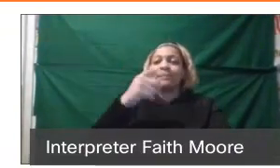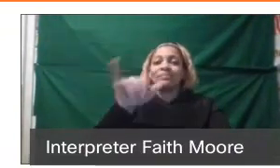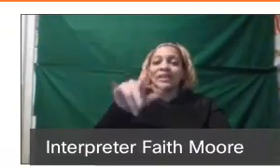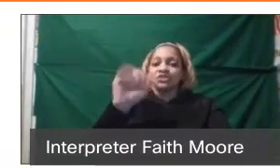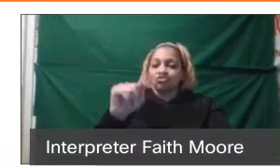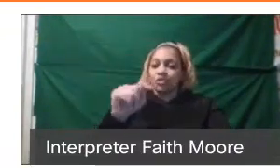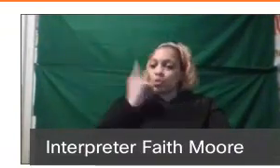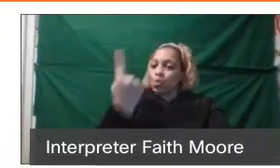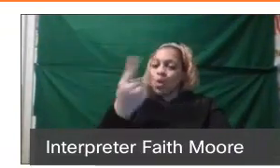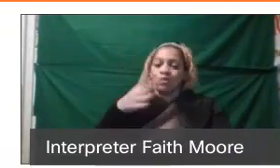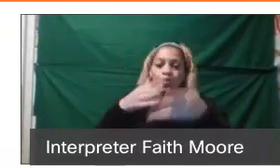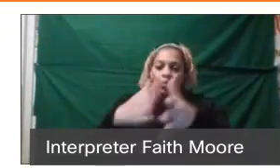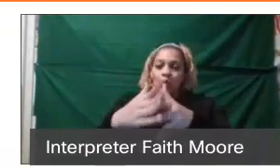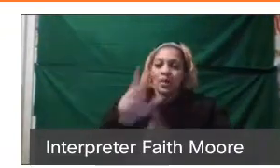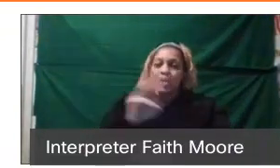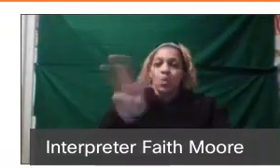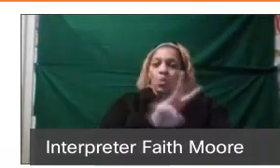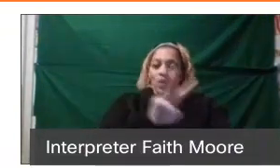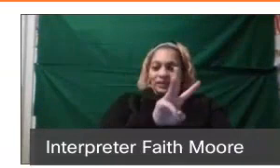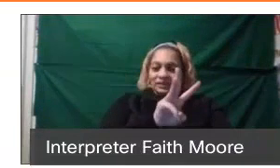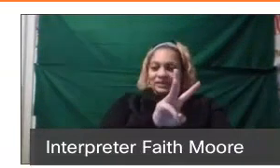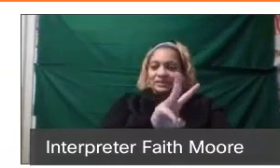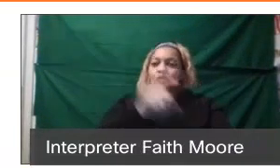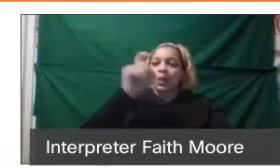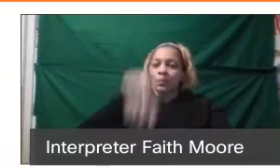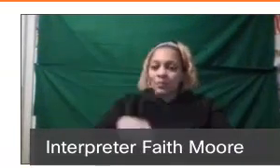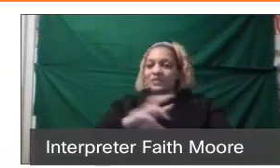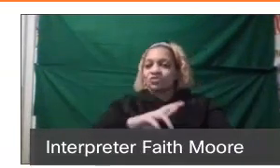The drivers have to make their left turn from blurred on the Kansas currently.